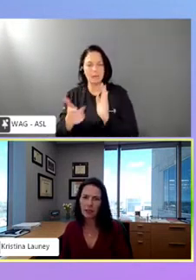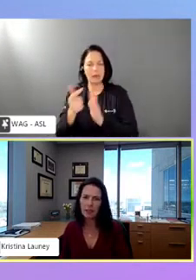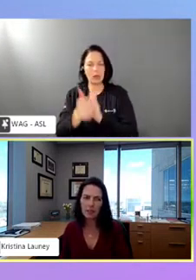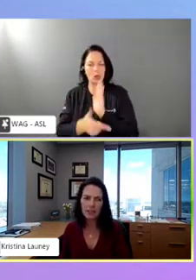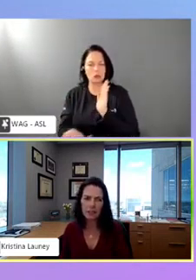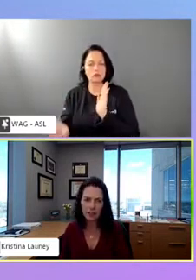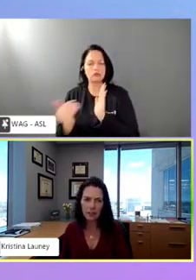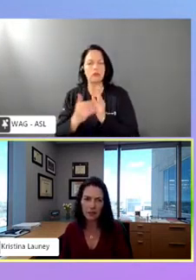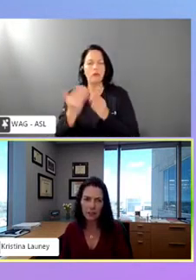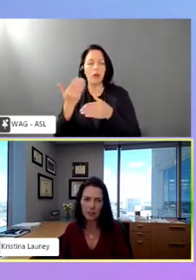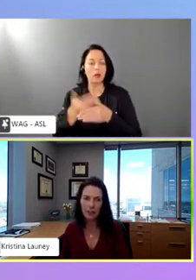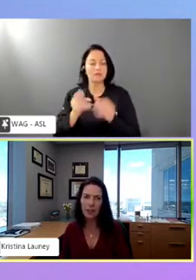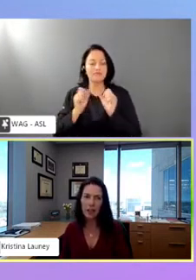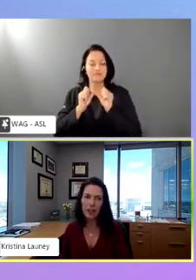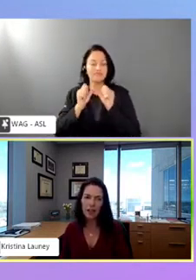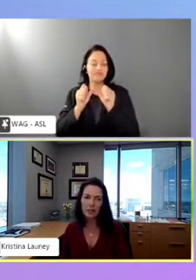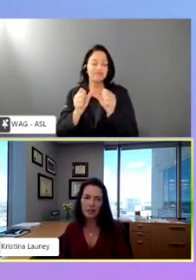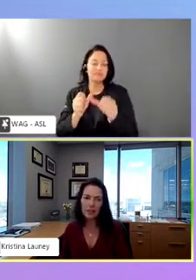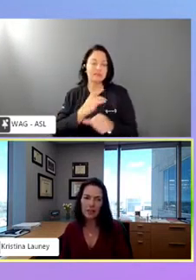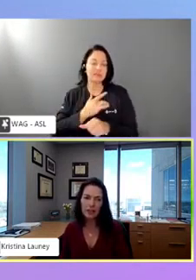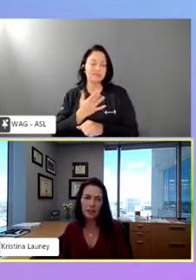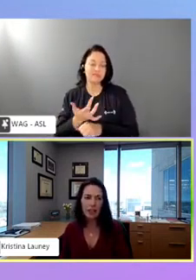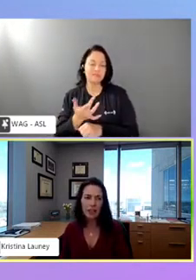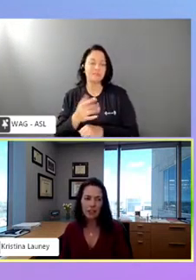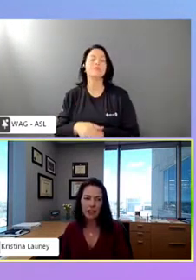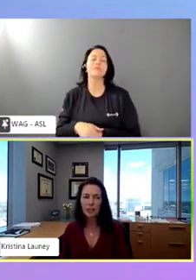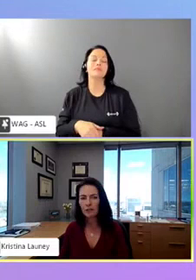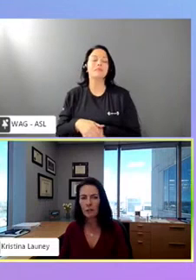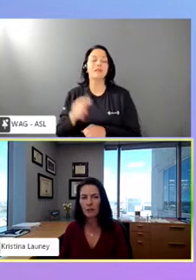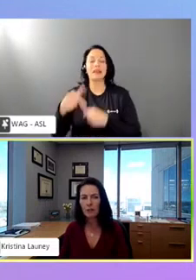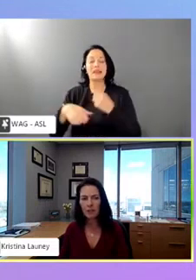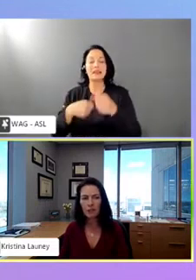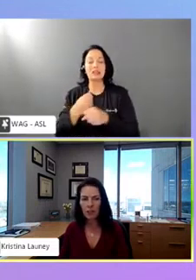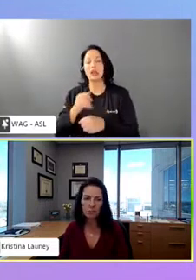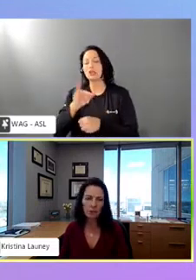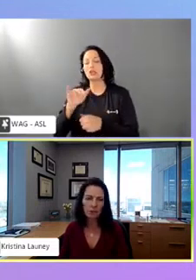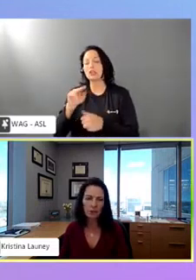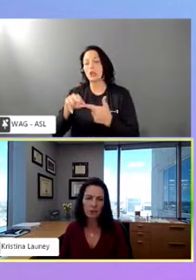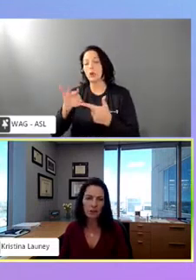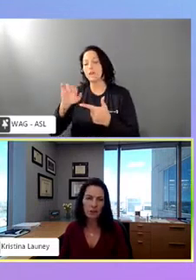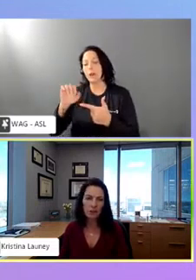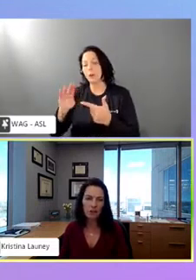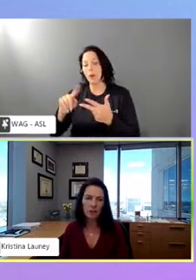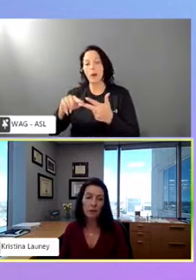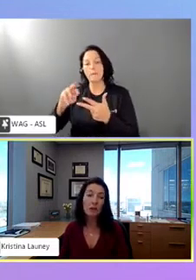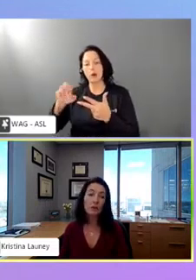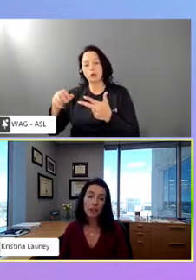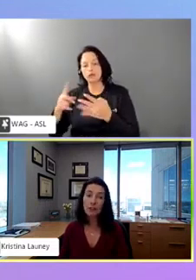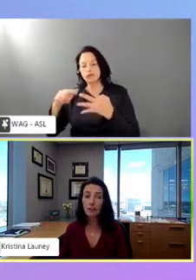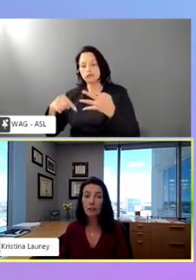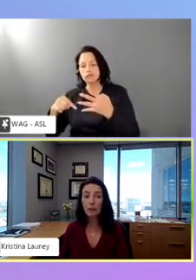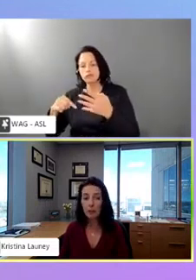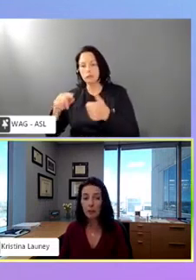We have ADA per month, which is interesting just to see when we see a lot of lawsuits being filed because it's